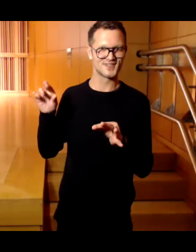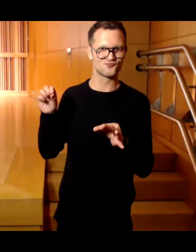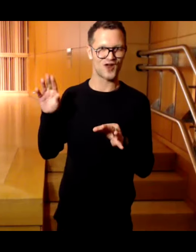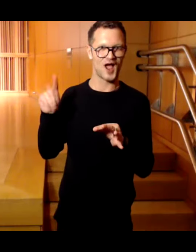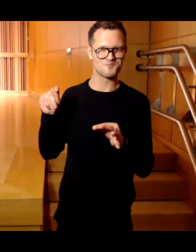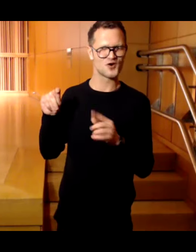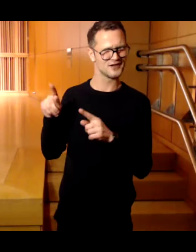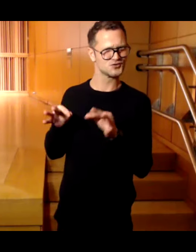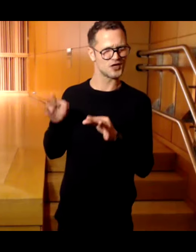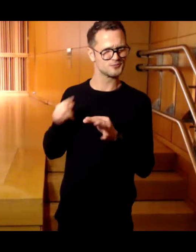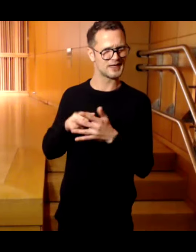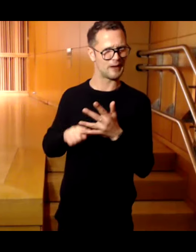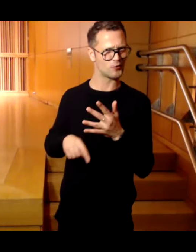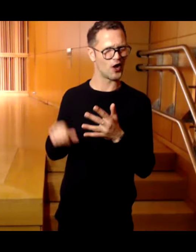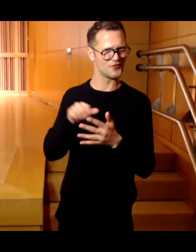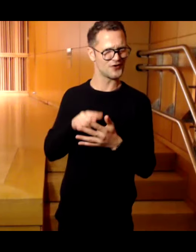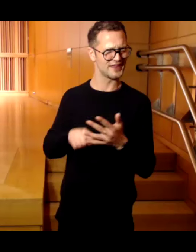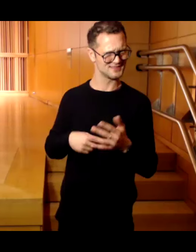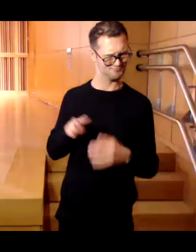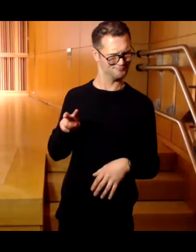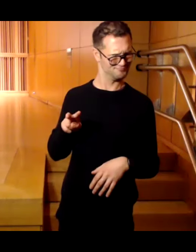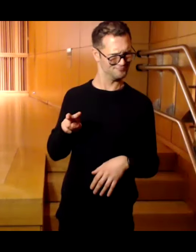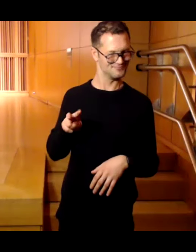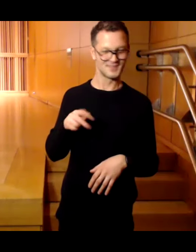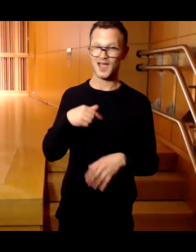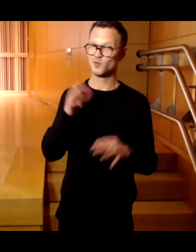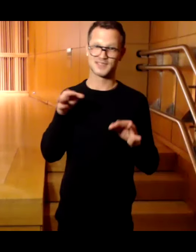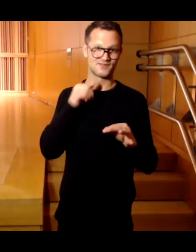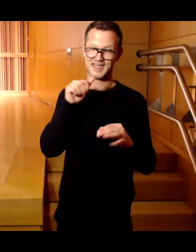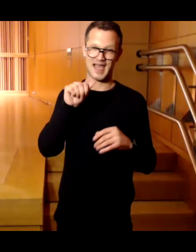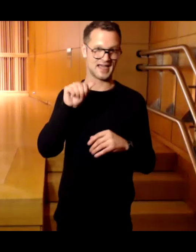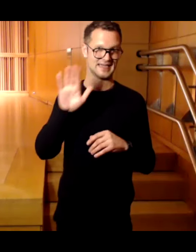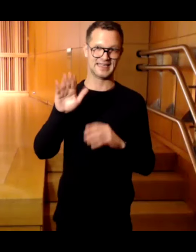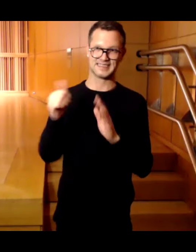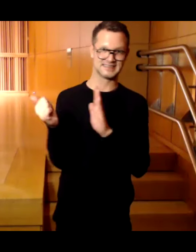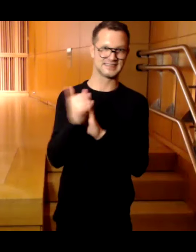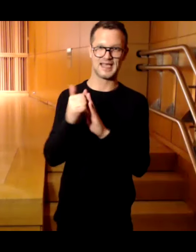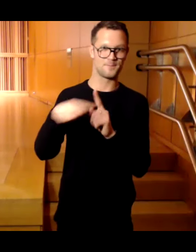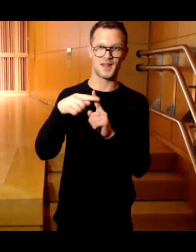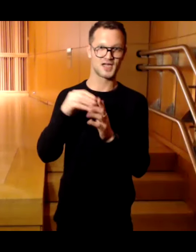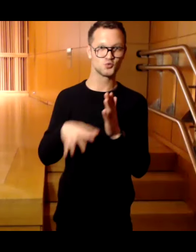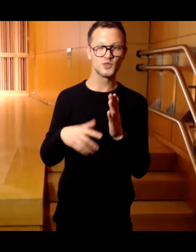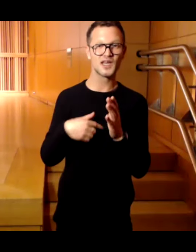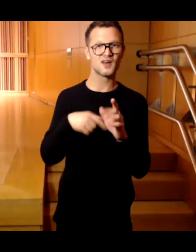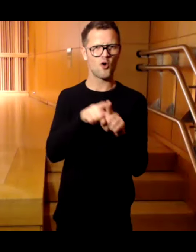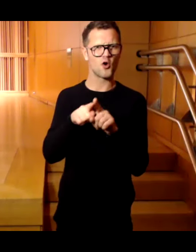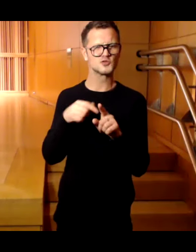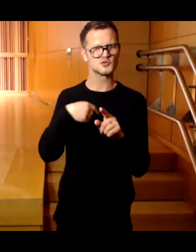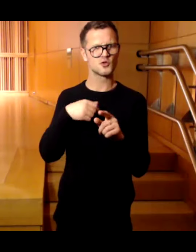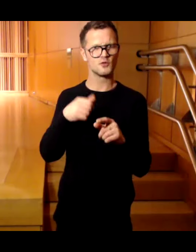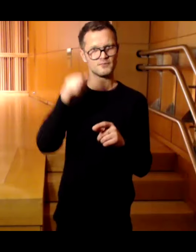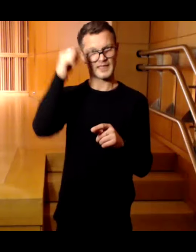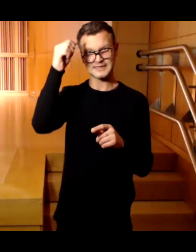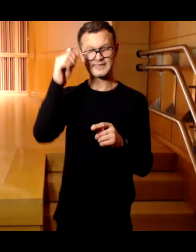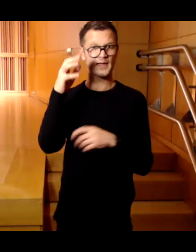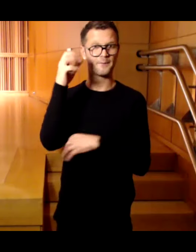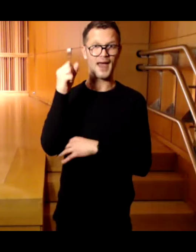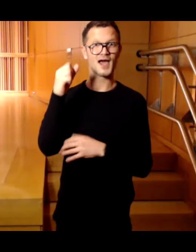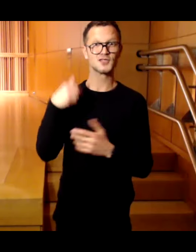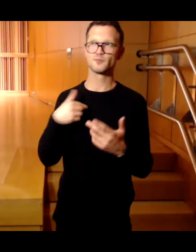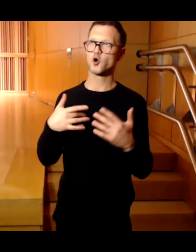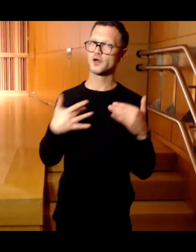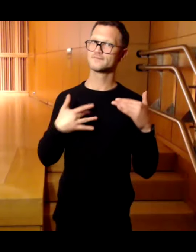Actually, I was certainly not his A-plus student. After all, that was always my Indian benchmark, which I was failing badly to live up to.